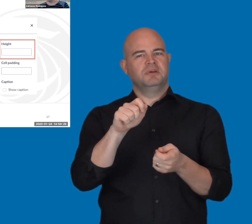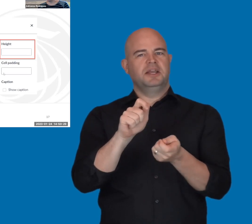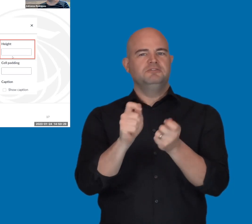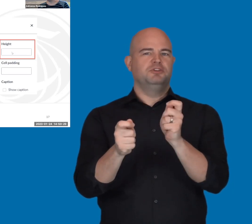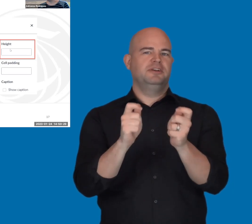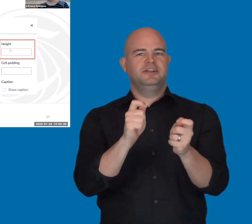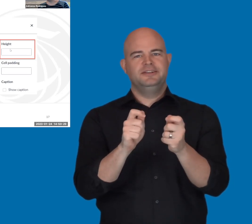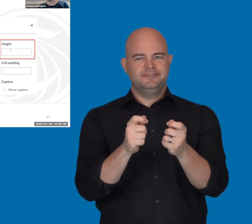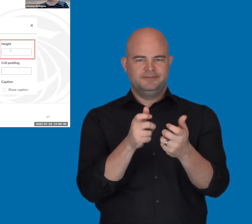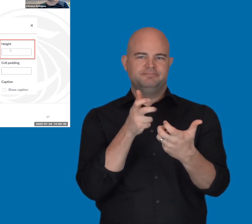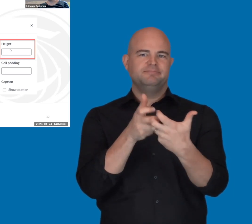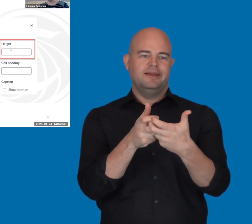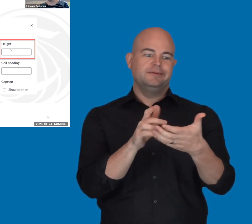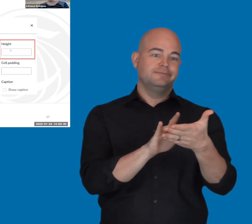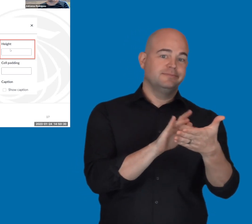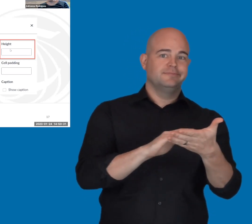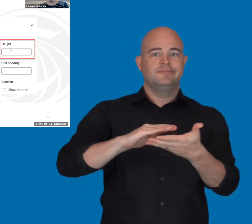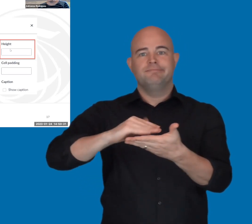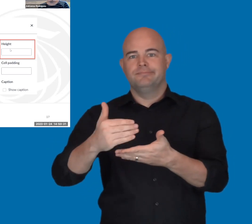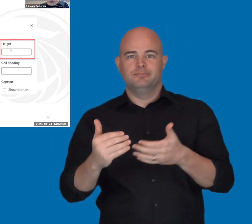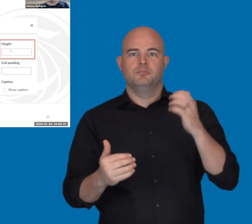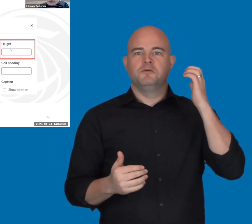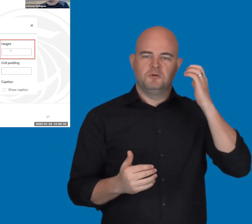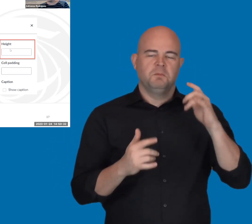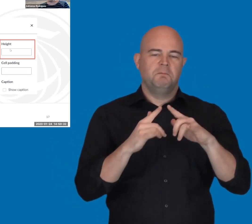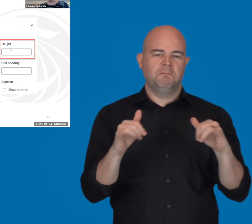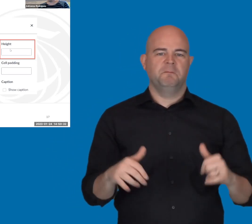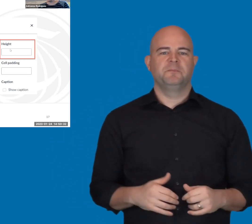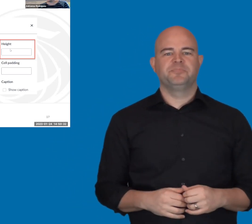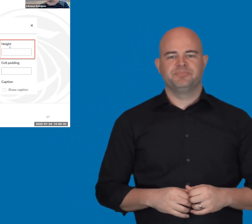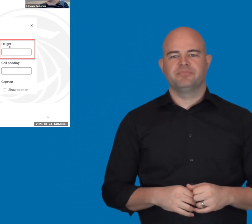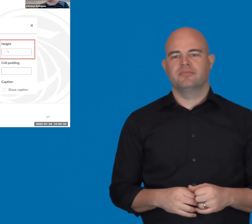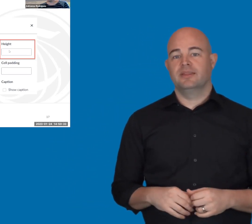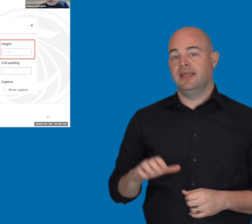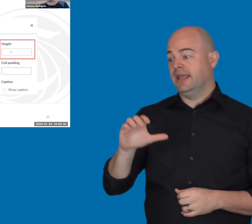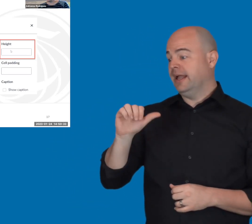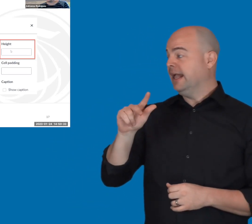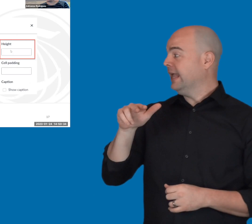Canvas Table does not set a default height. And you can totally leave that blank.